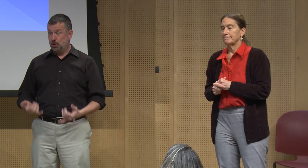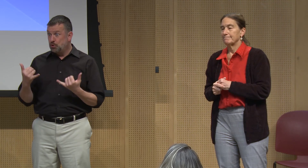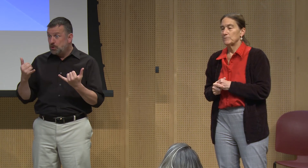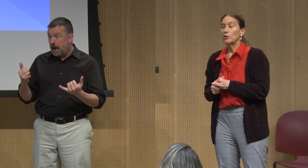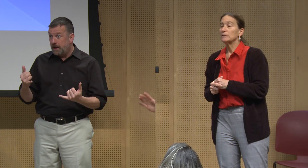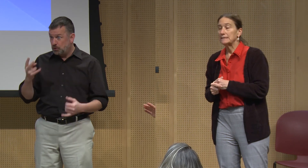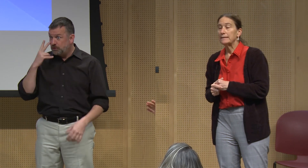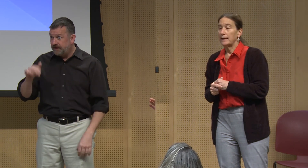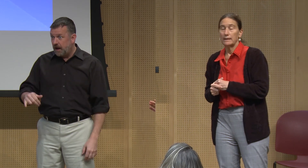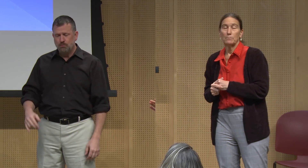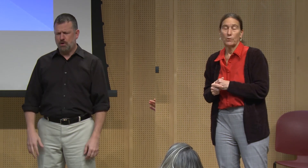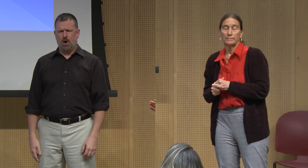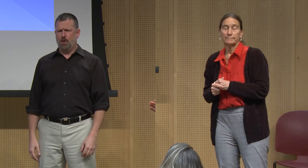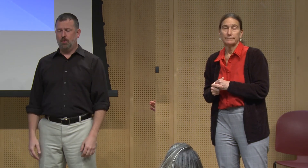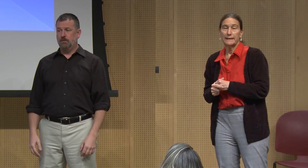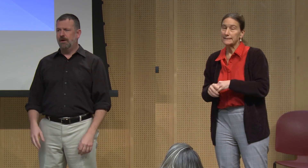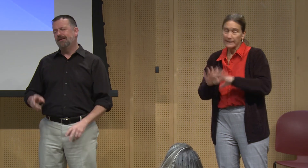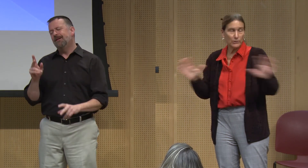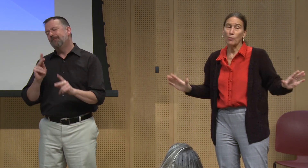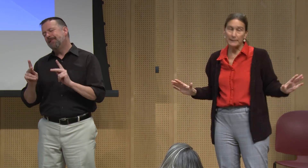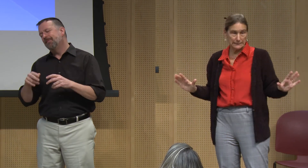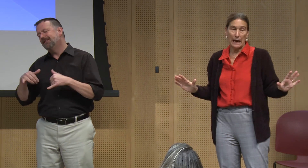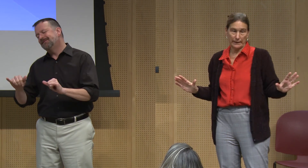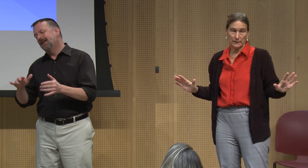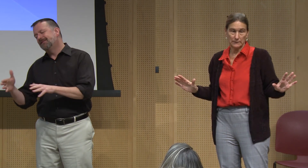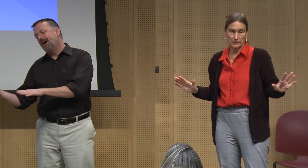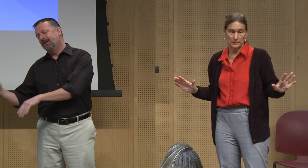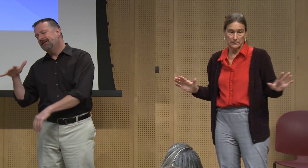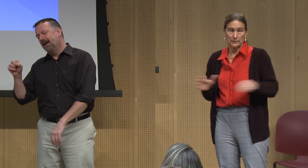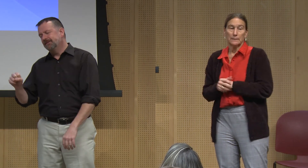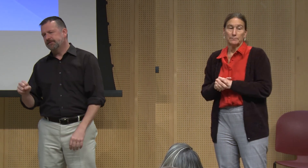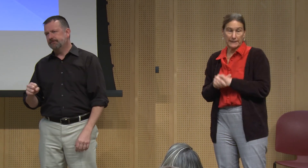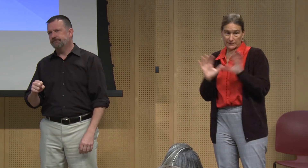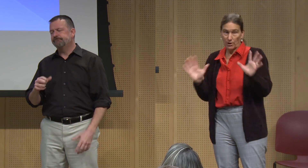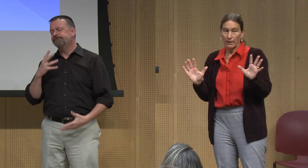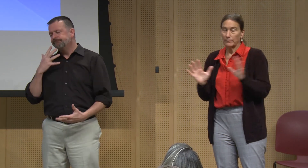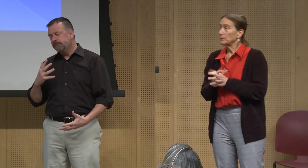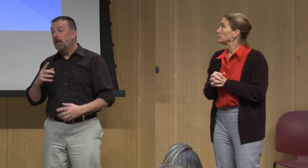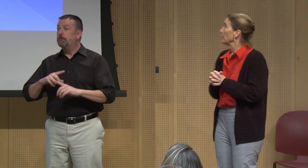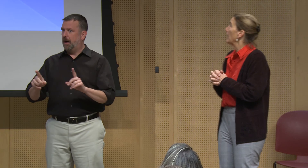YOU DON'T SEE THAT ANYMORE, AND IT'S NOT THAT NOBODY'S DYING BECAUSE THERE ARE,